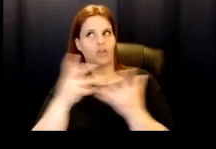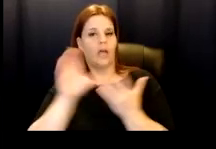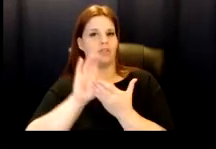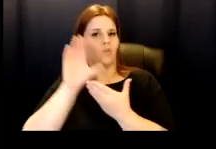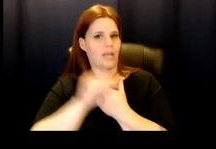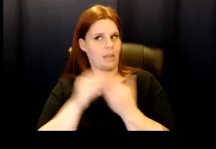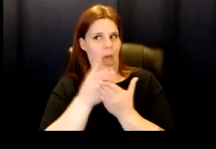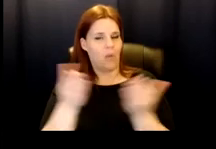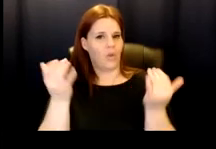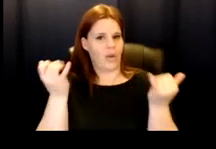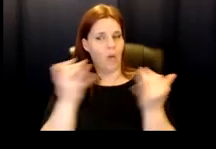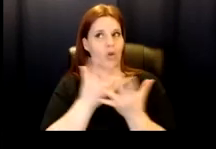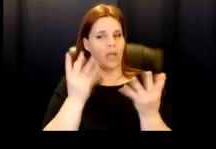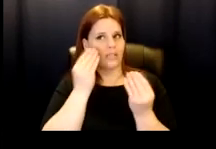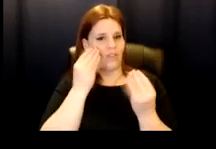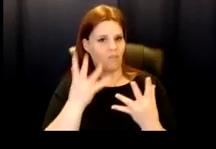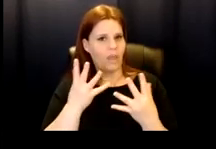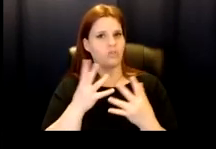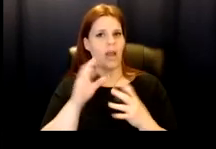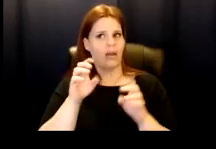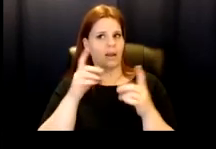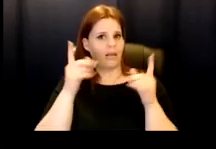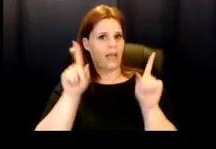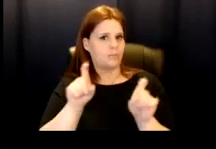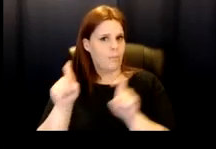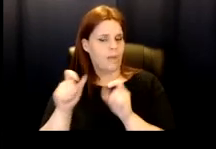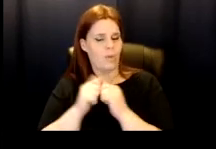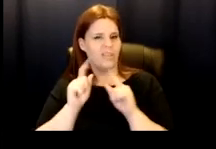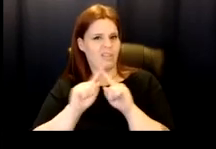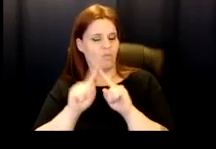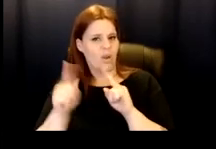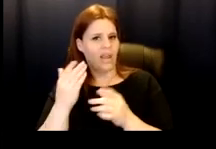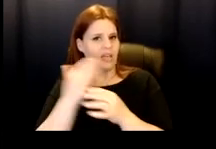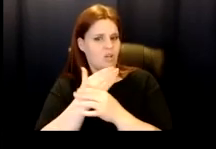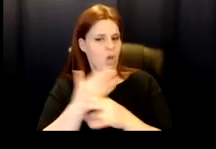is lots of information and experimenting with different interventions using rigorous research